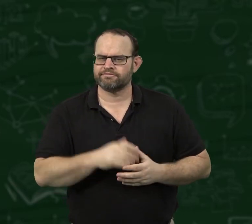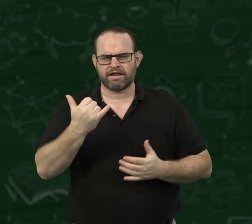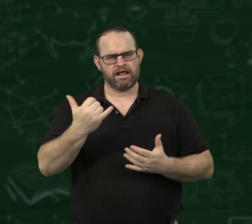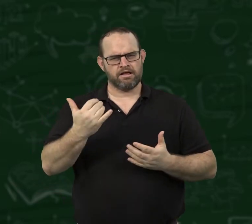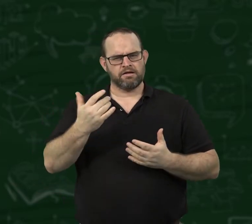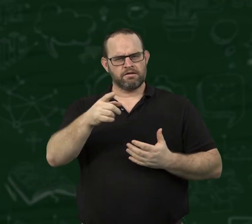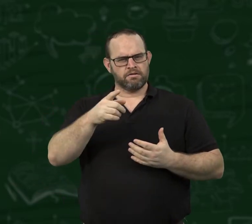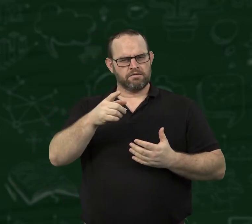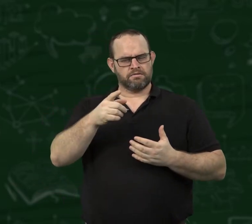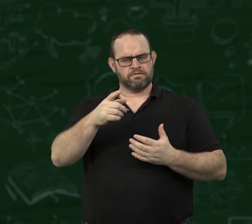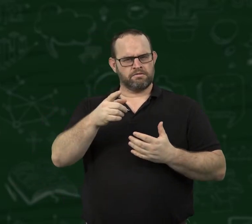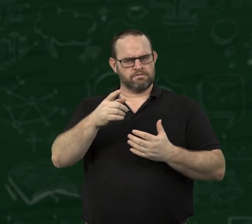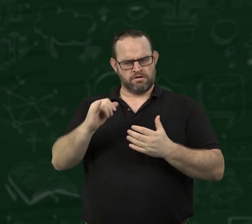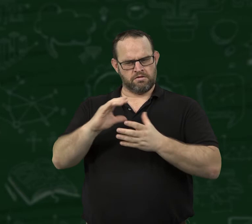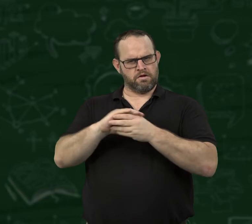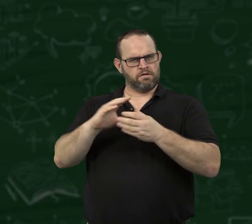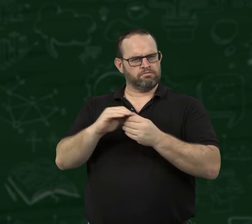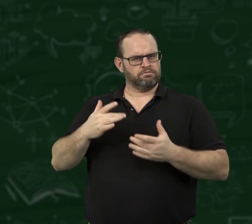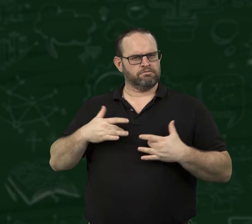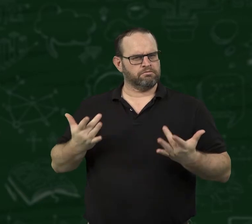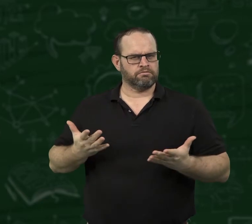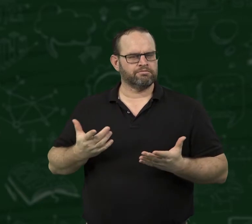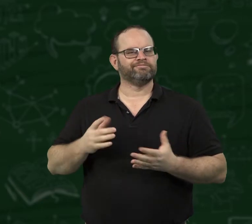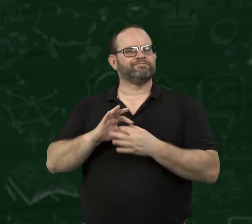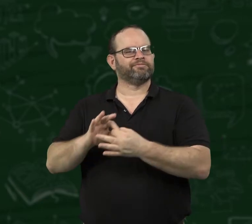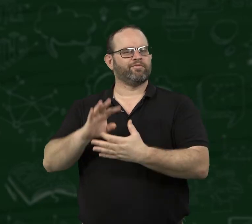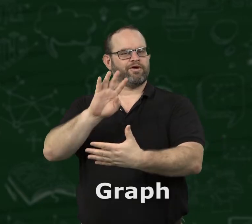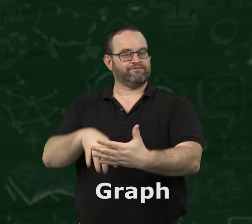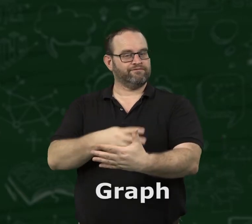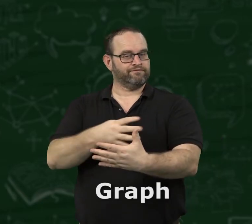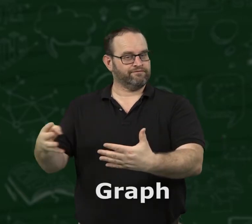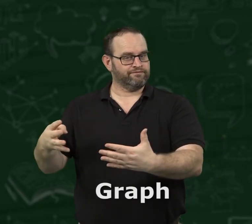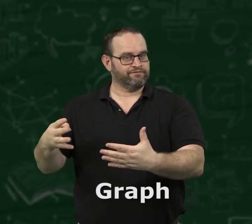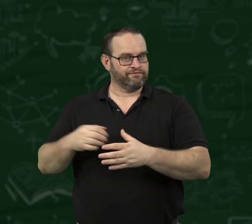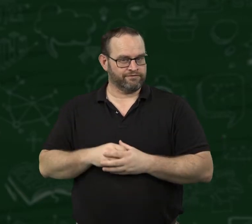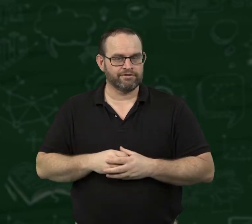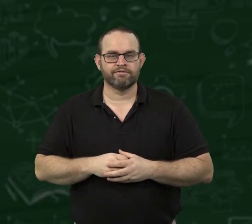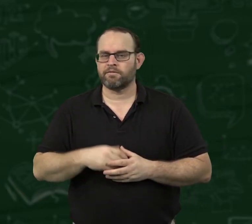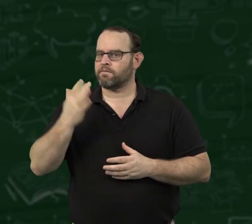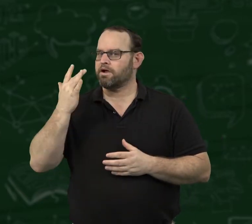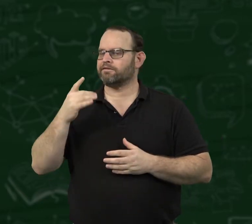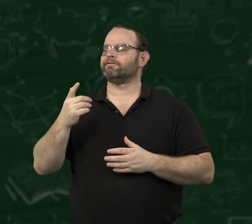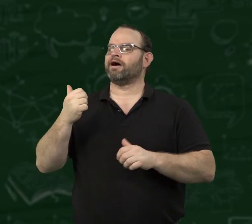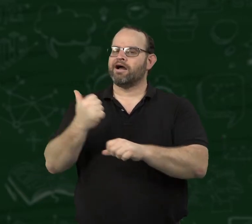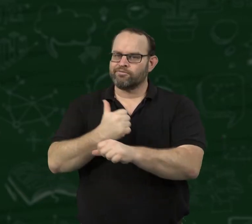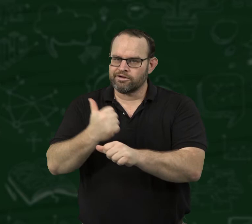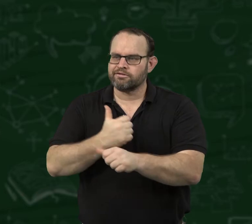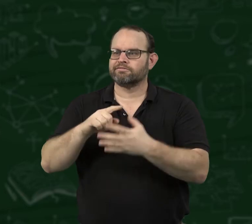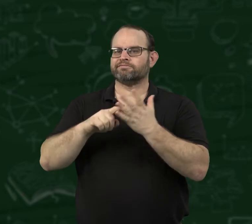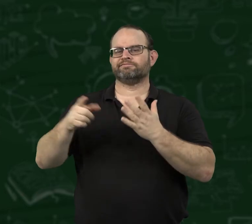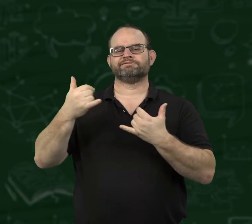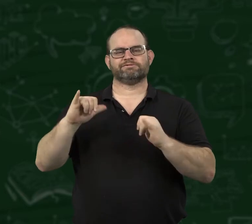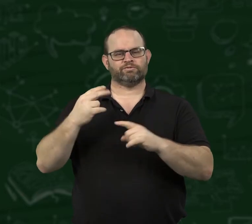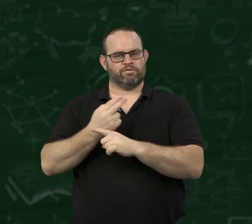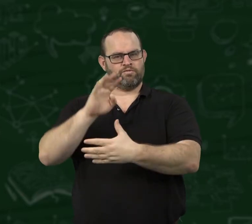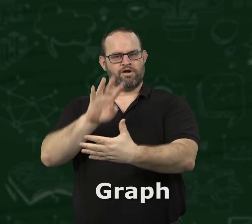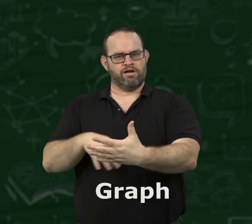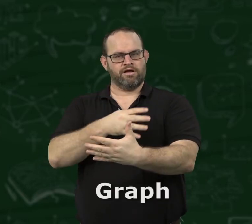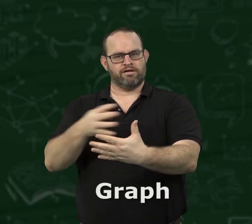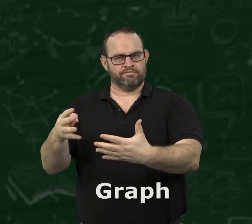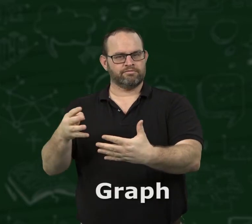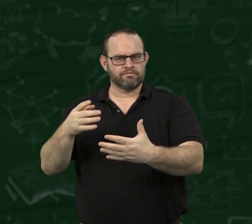That story was about using graphs. Graphs are used in algebra.